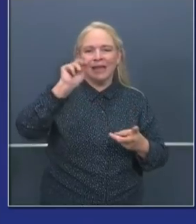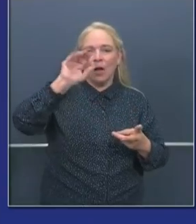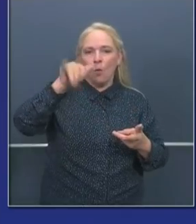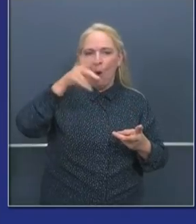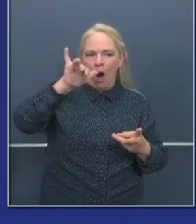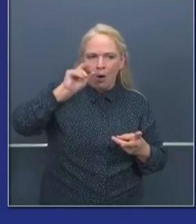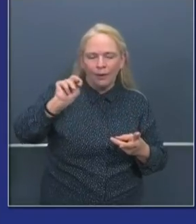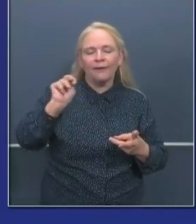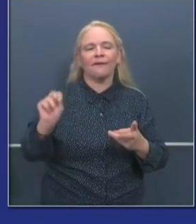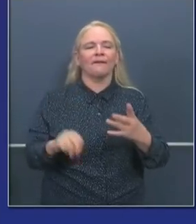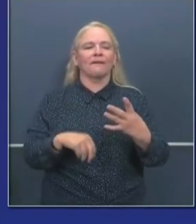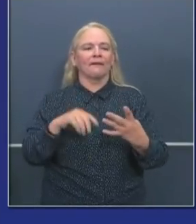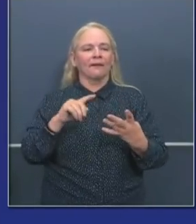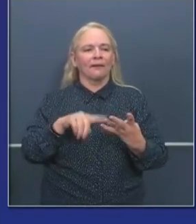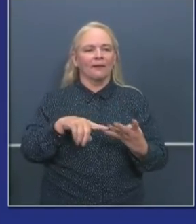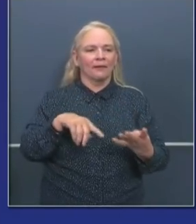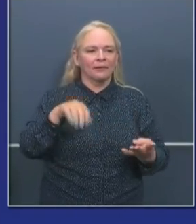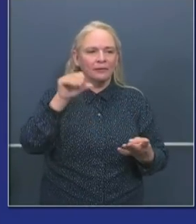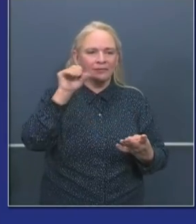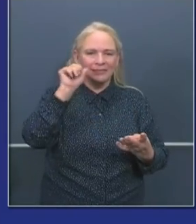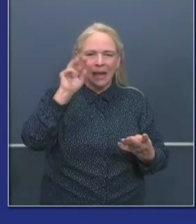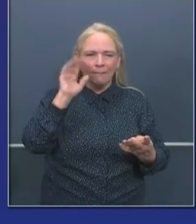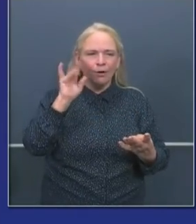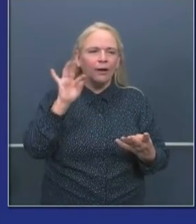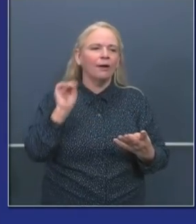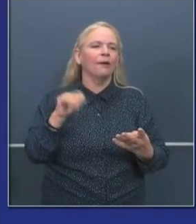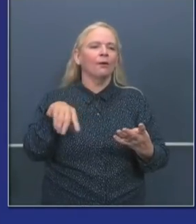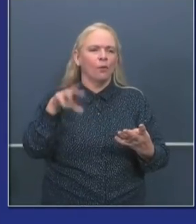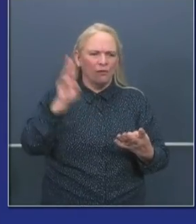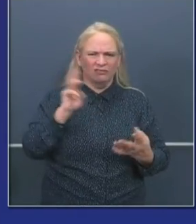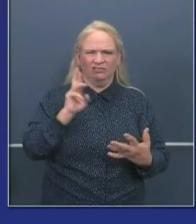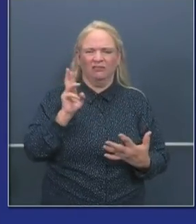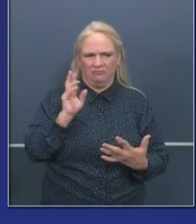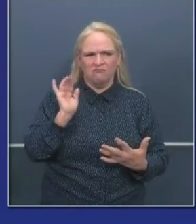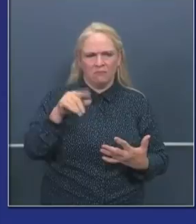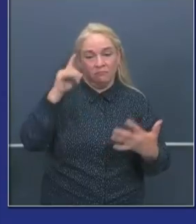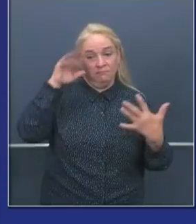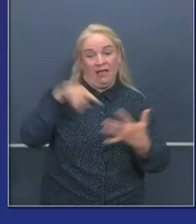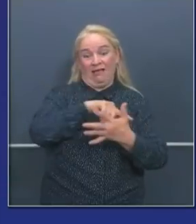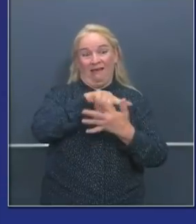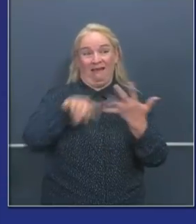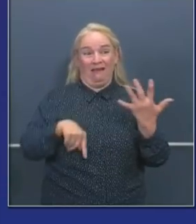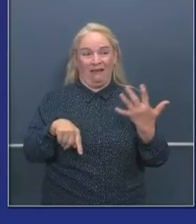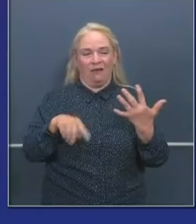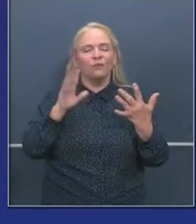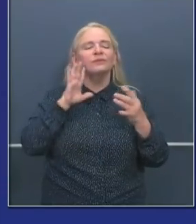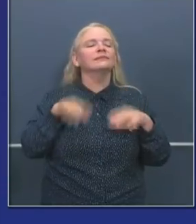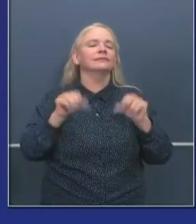THIS GROUP OR COHORT AT THE LOCAL AND THE COUNTIES AND